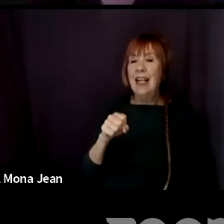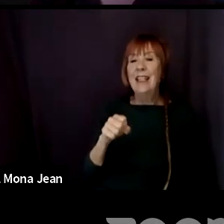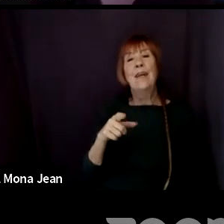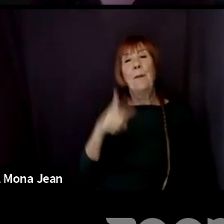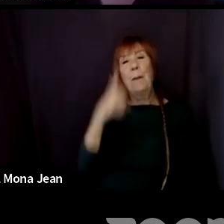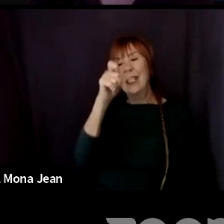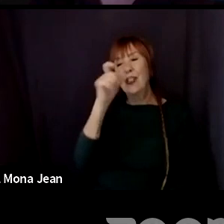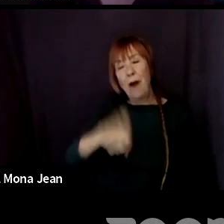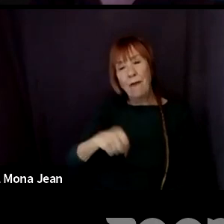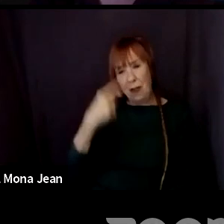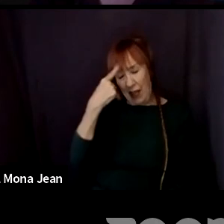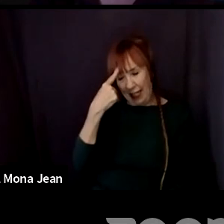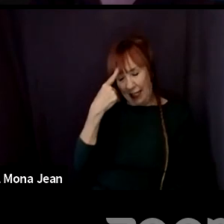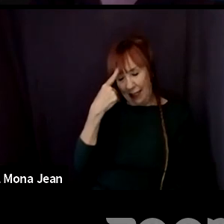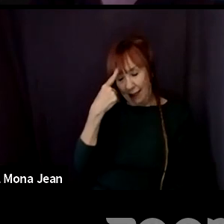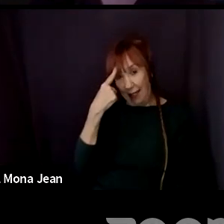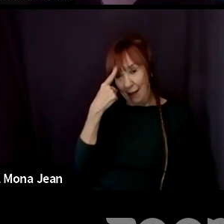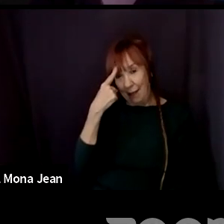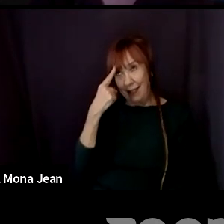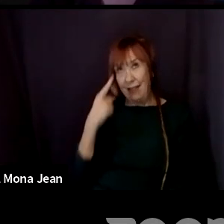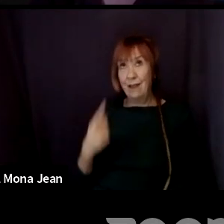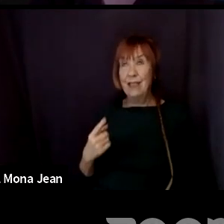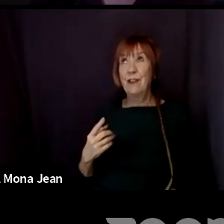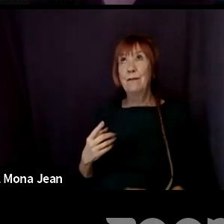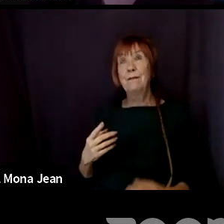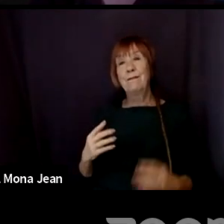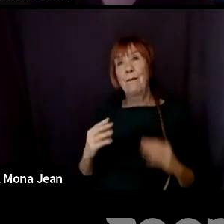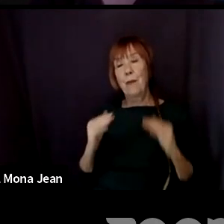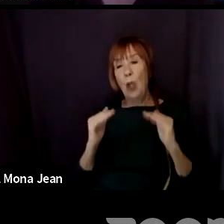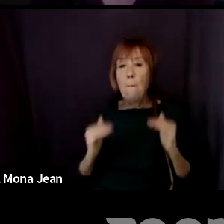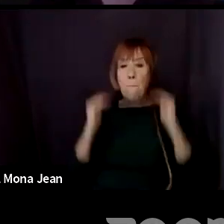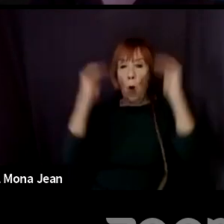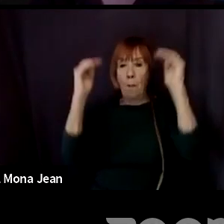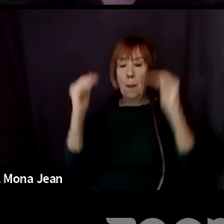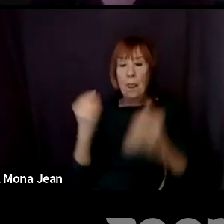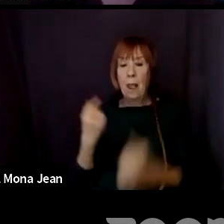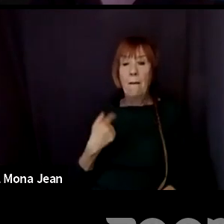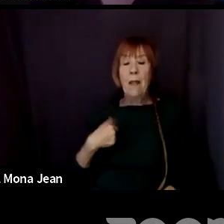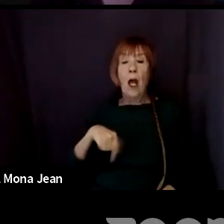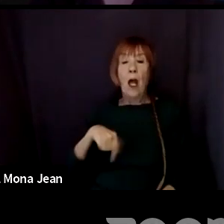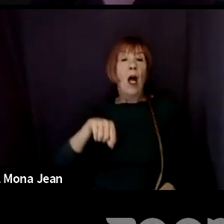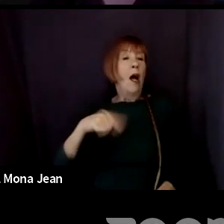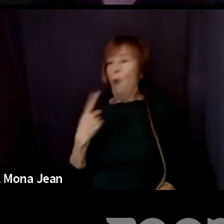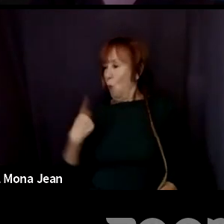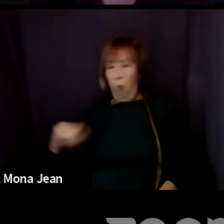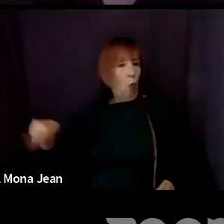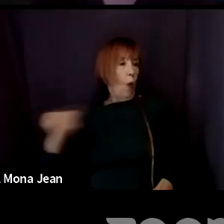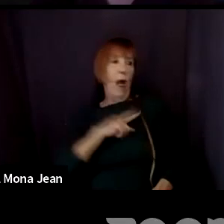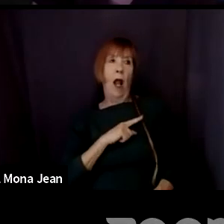to take it even one step further. Is we all have been reading scripts for years,